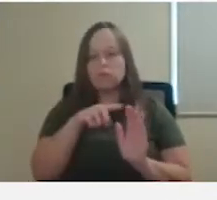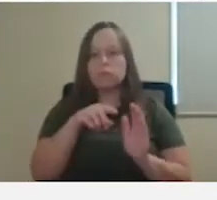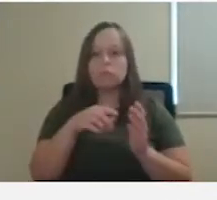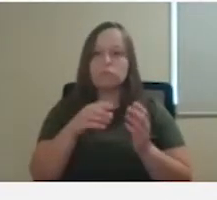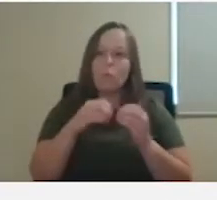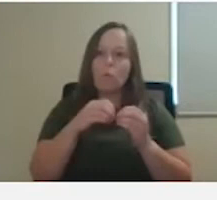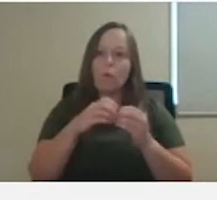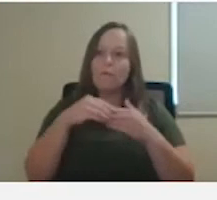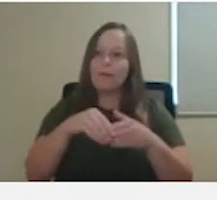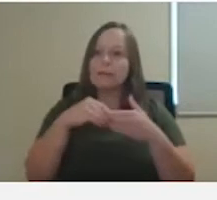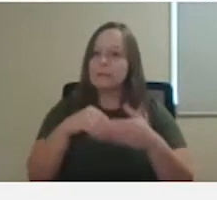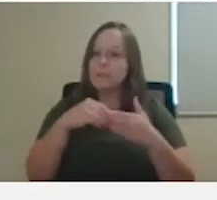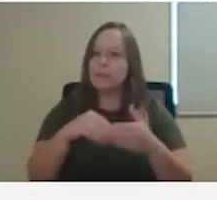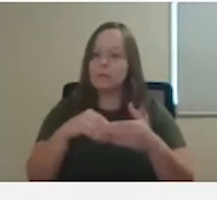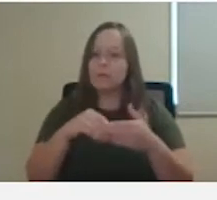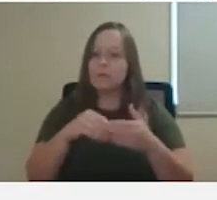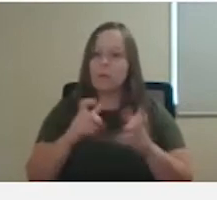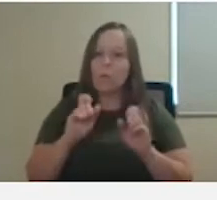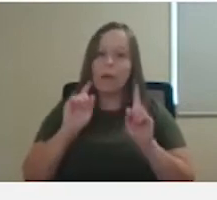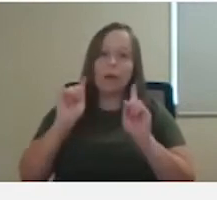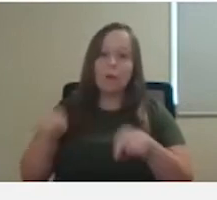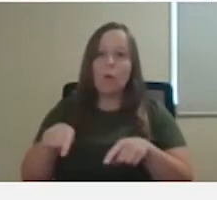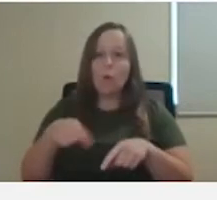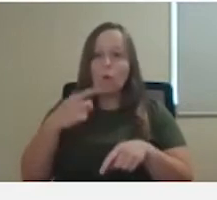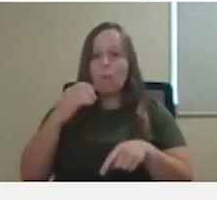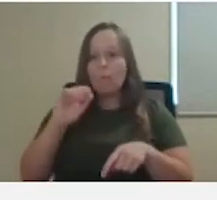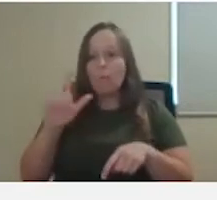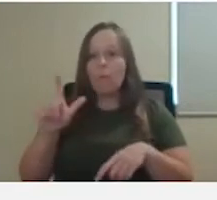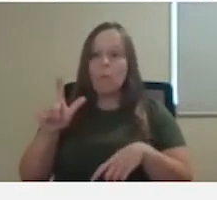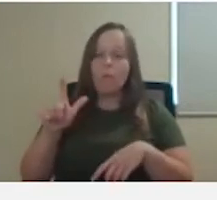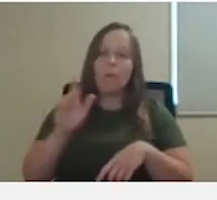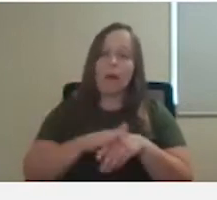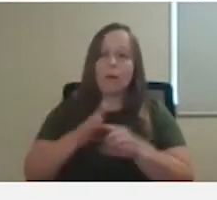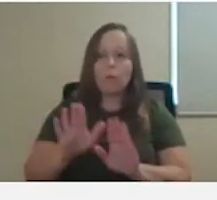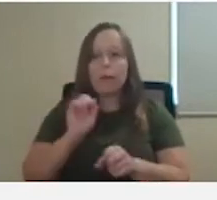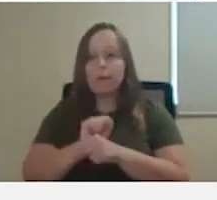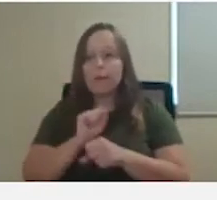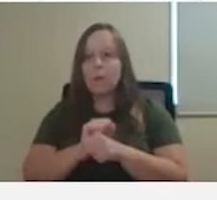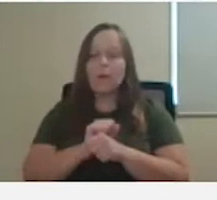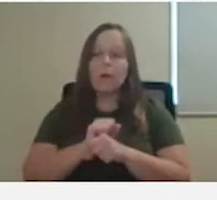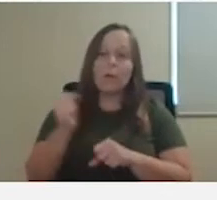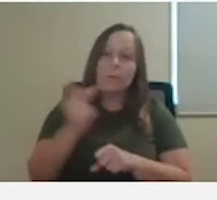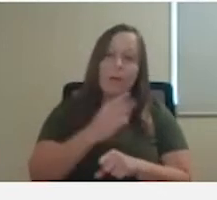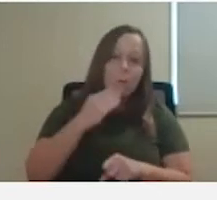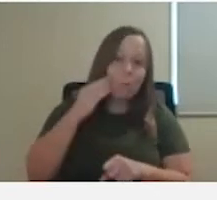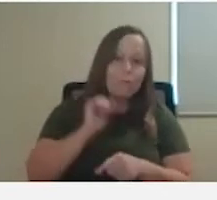If you want to stop at the polls on your way to work or on your way home from work,